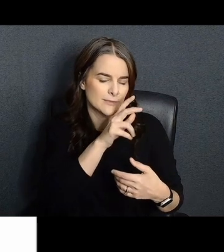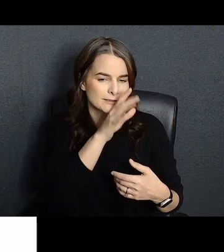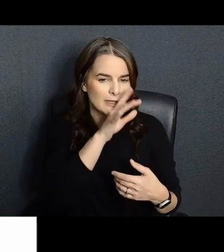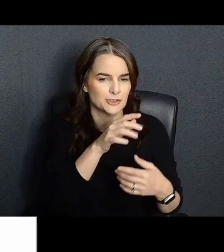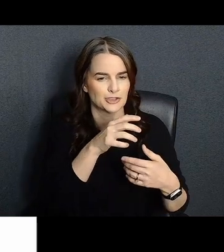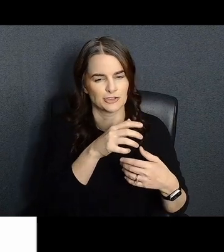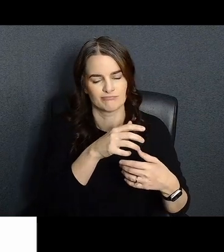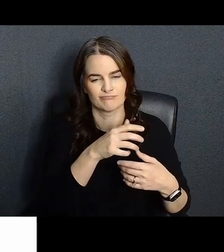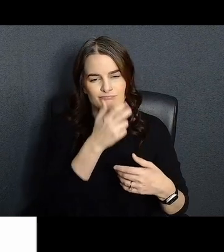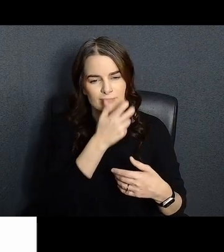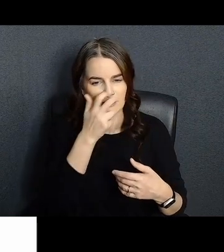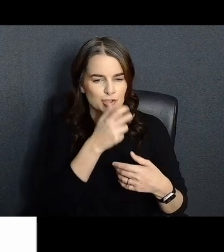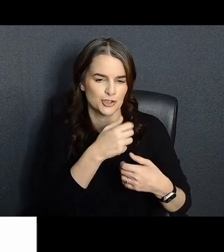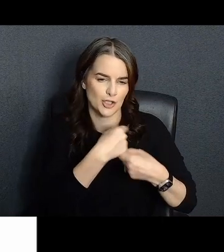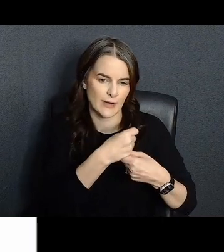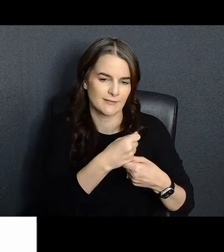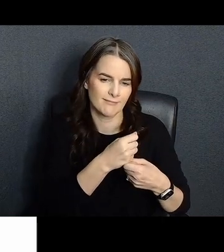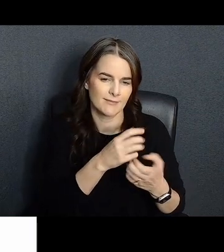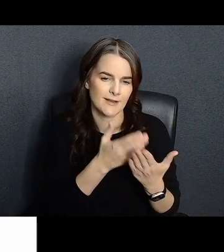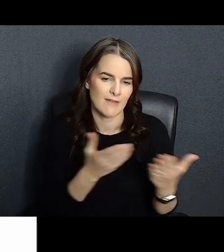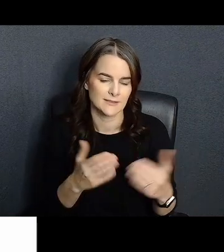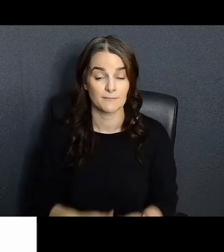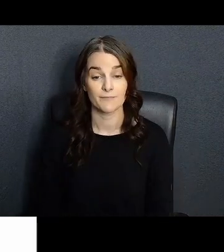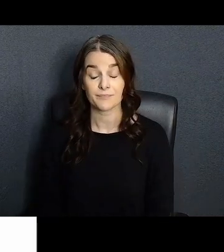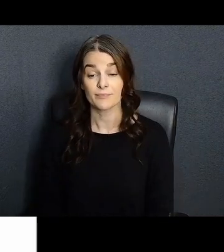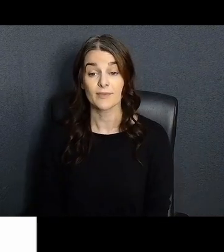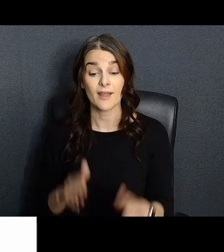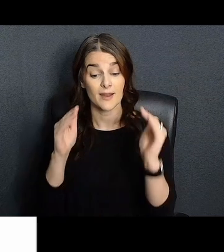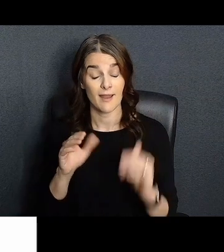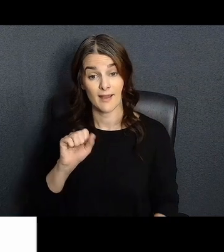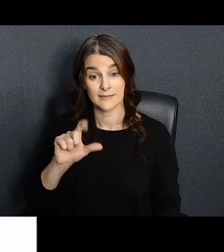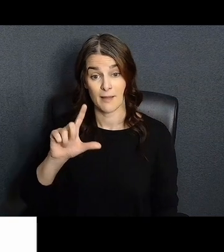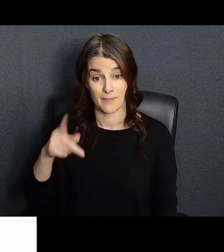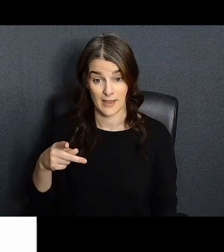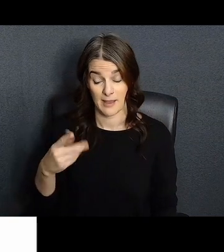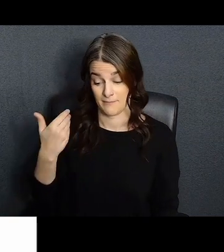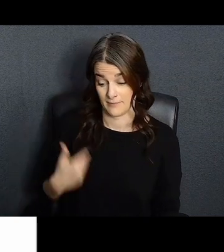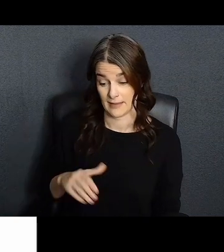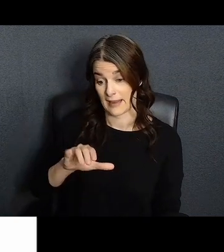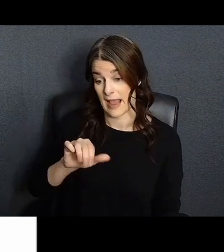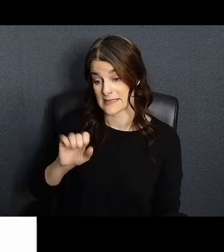And then also, SLP, like myself and Cassie. And then our two other SLPs on our TechOWL institute